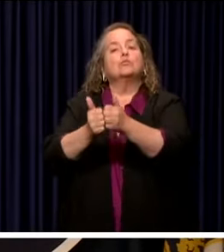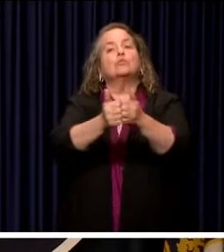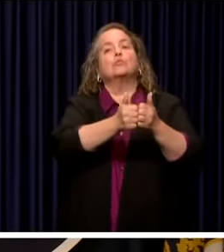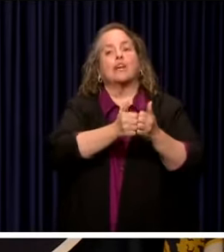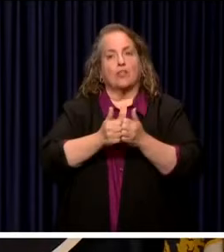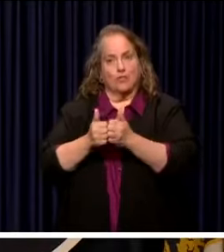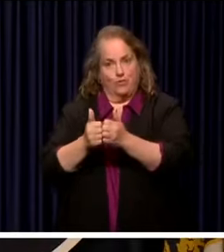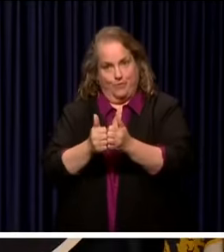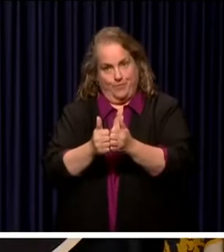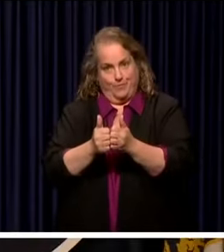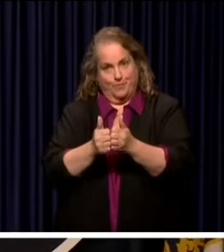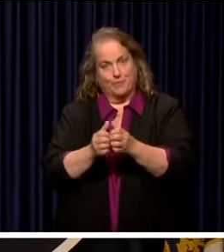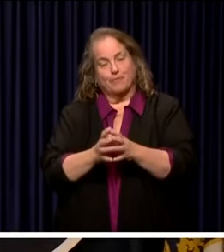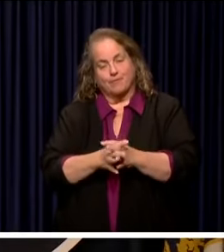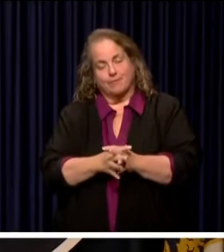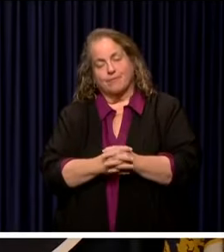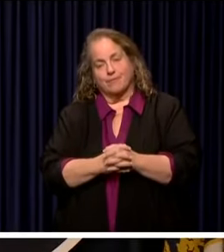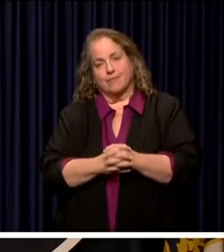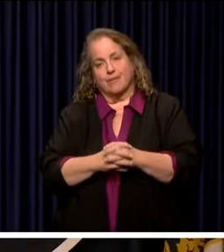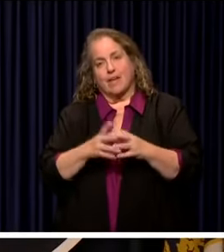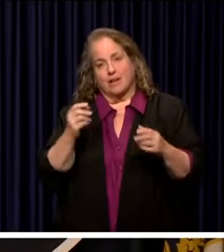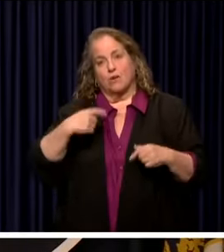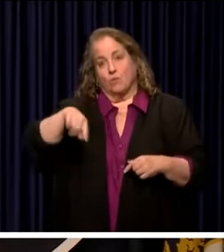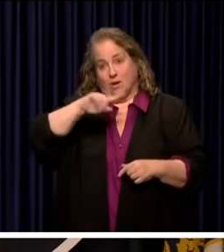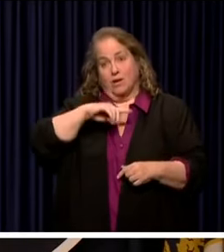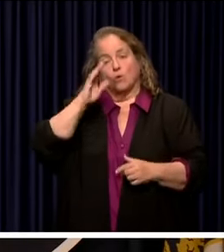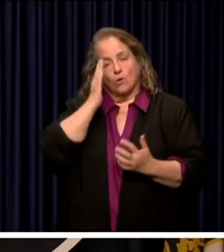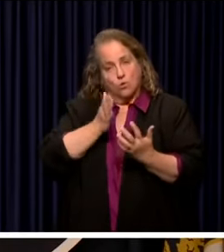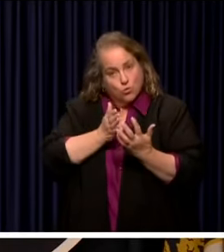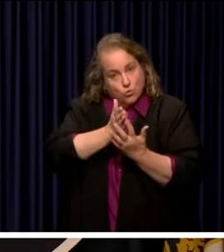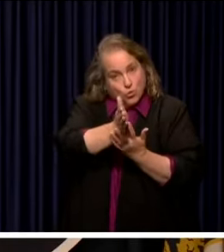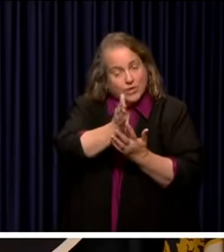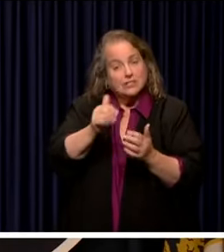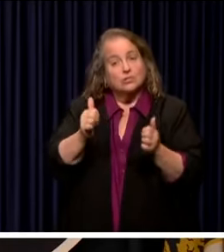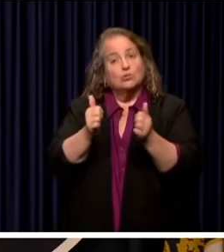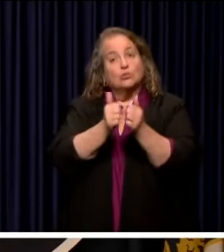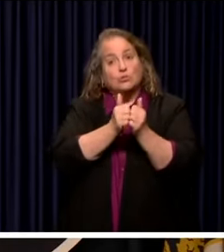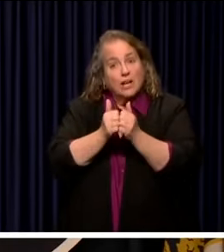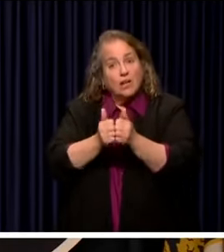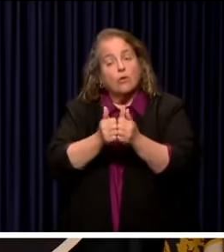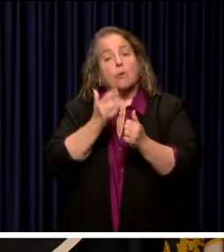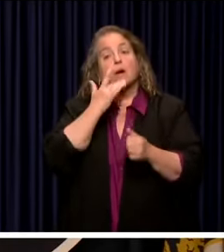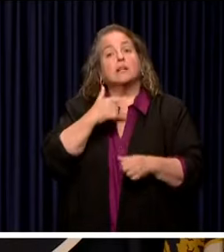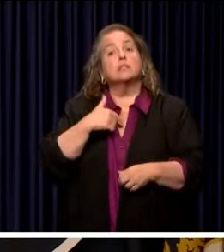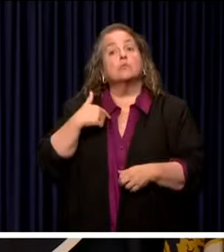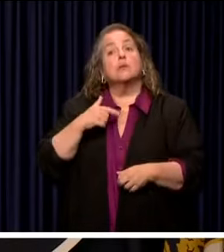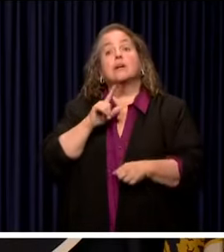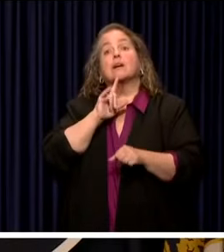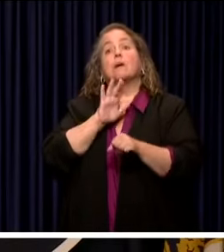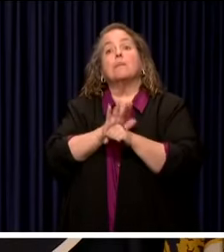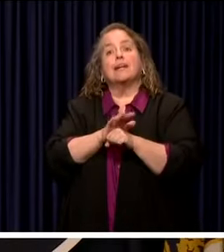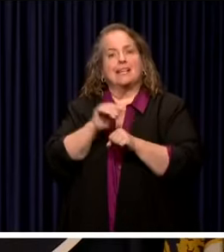DIFFERENCE BETWEEN 11,000 PEOPLE THAT WE WOULD LOSE IF WE ARE COMMITTED TO SOCIAL DISTANCING OR NOT.